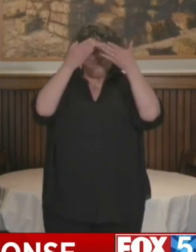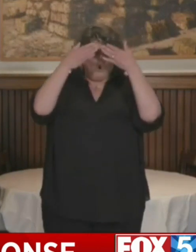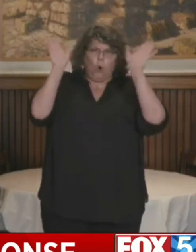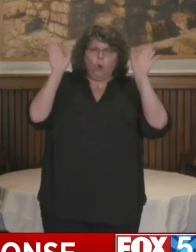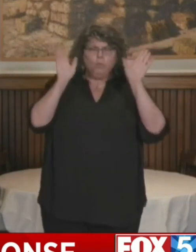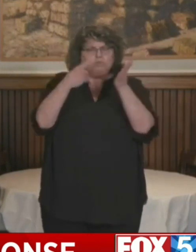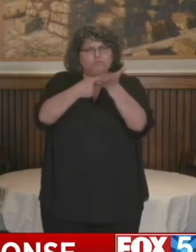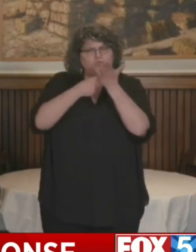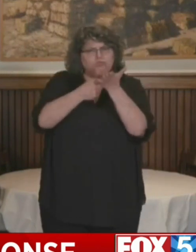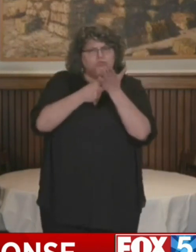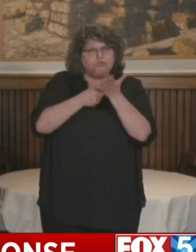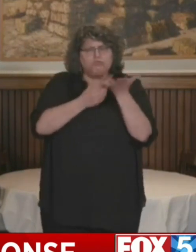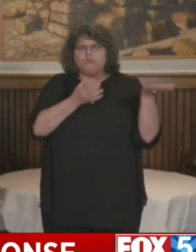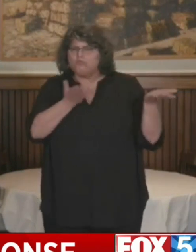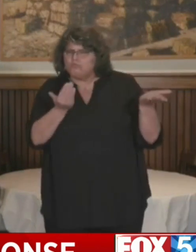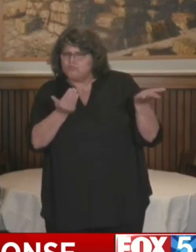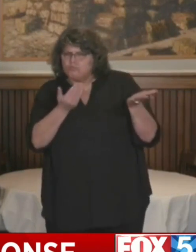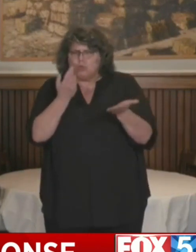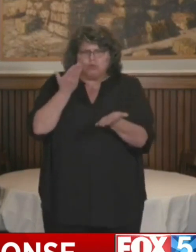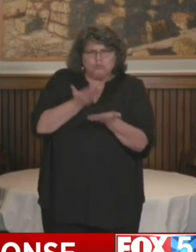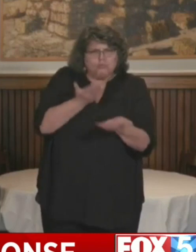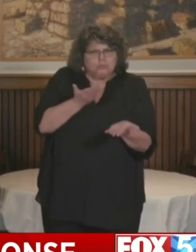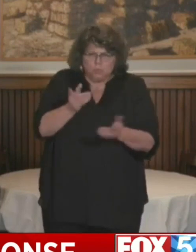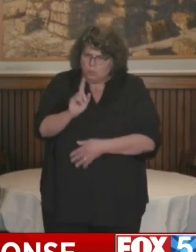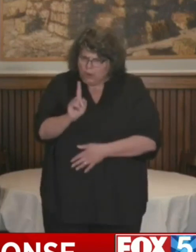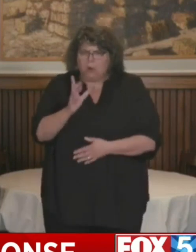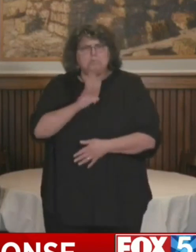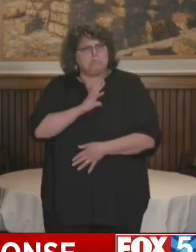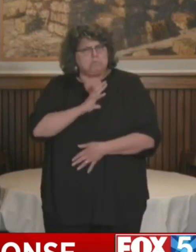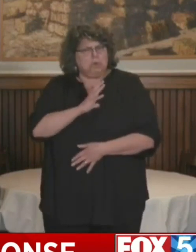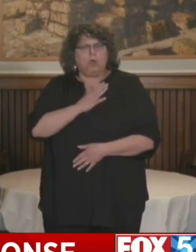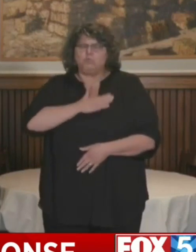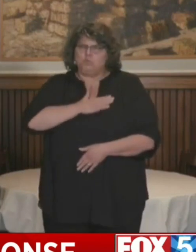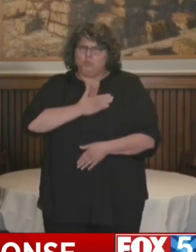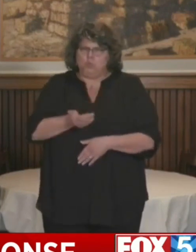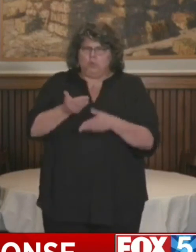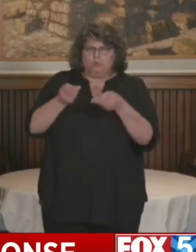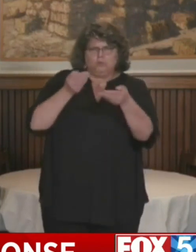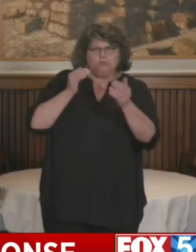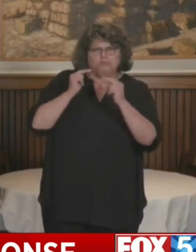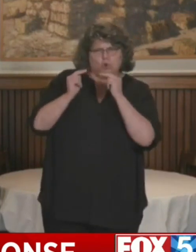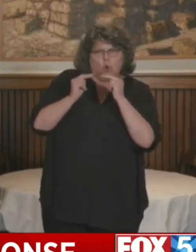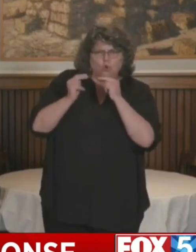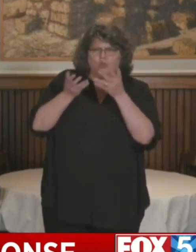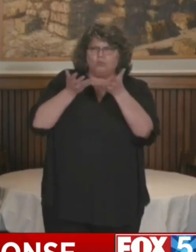MEETING. WE ARE NOT LOCKED IN TO PRE. SUPPOSE ANYTHING WE ARE OPEN ARGUMENT WE'RE